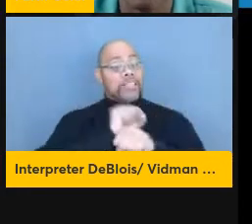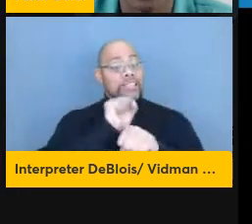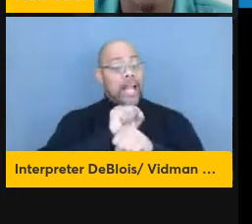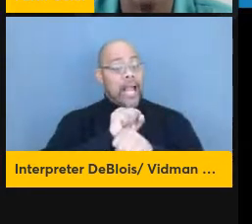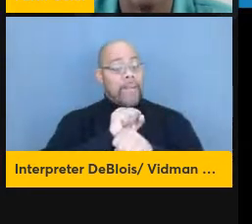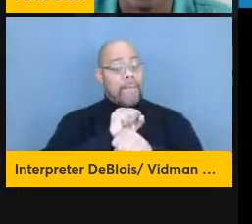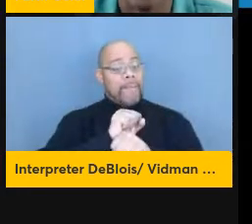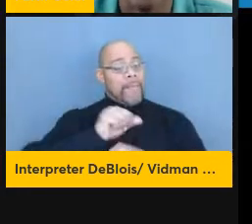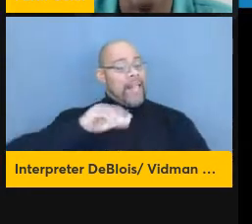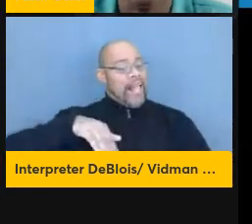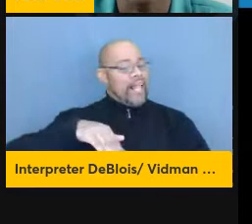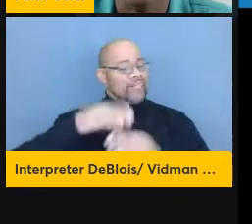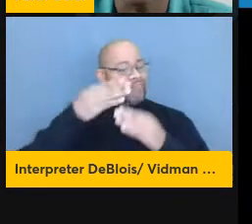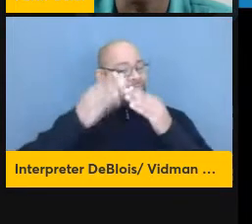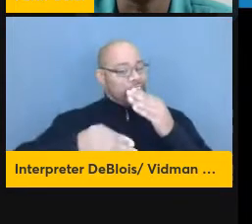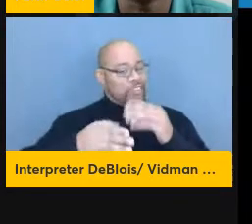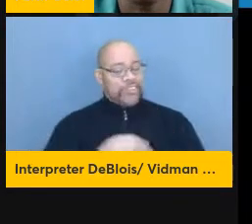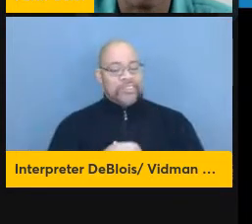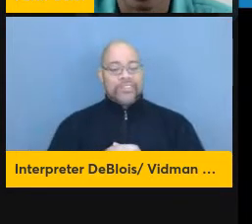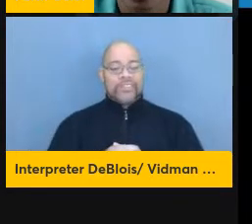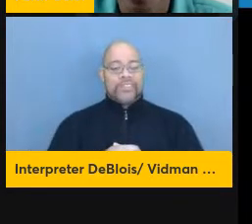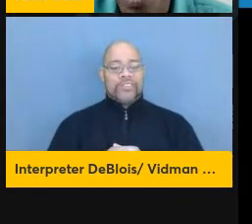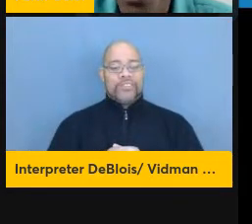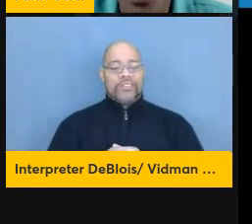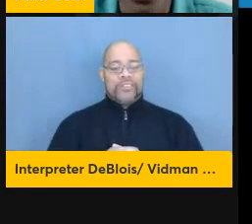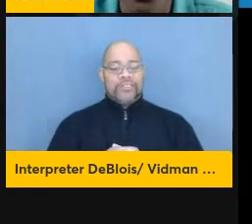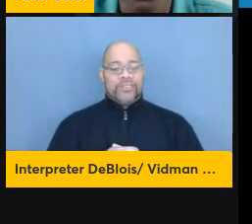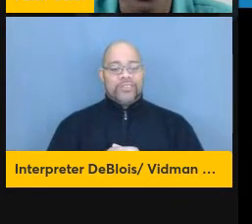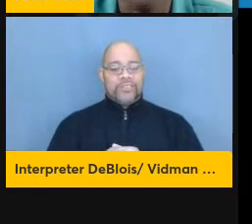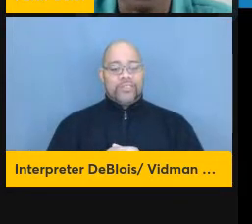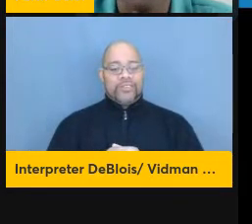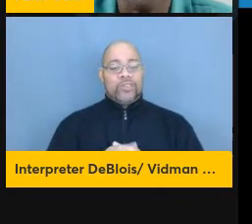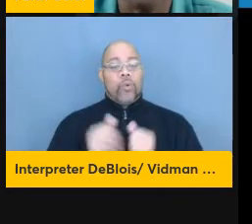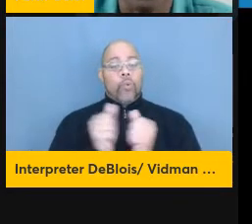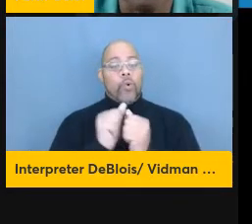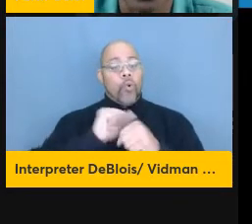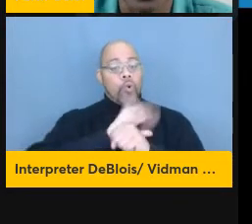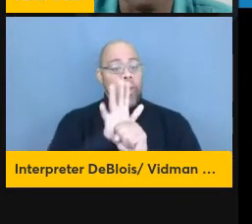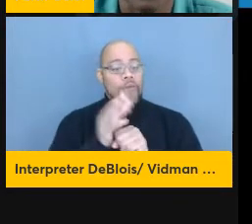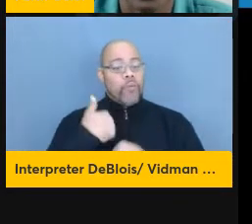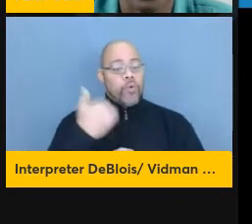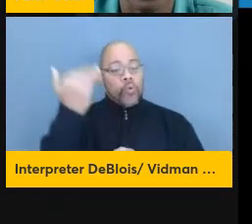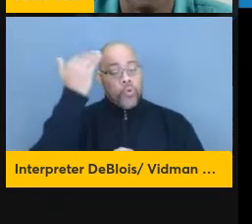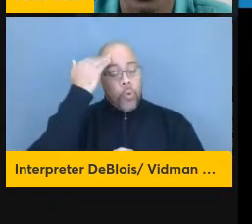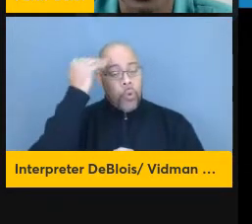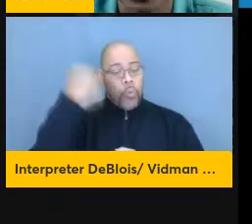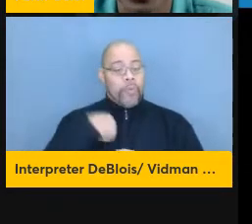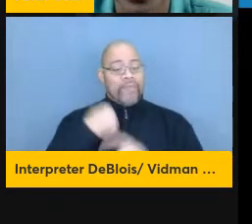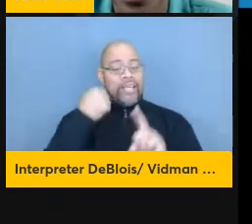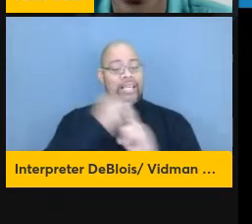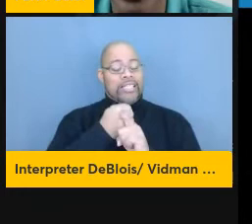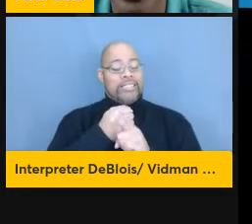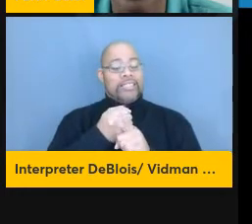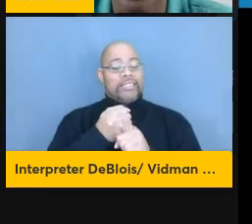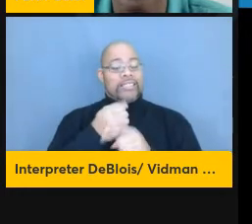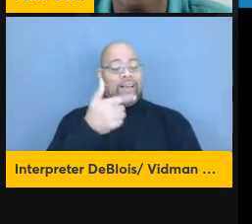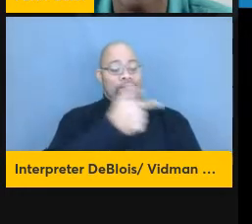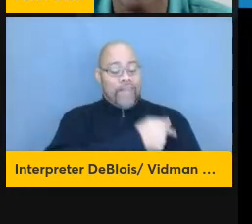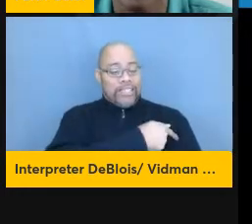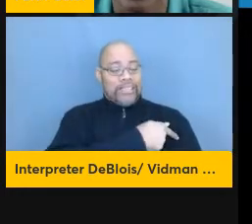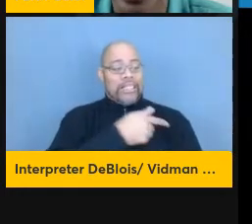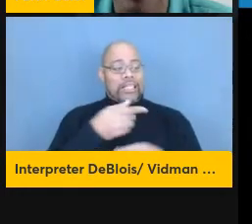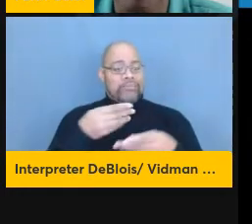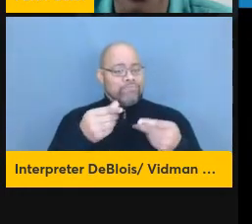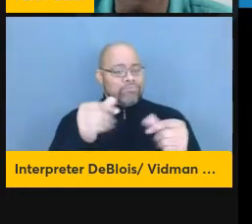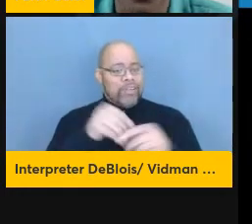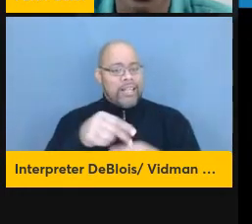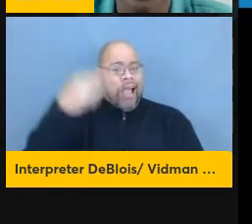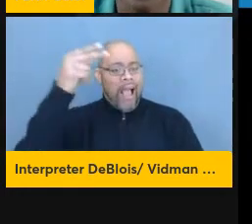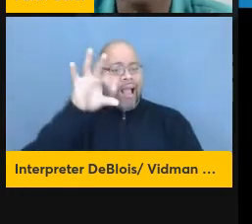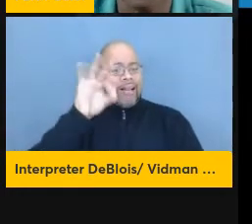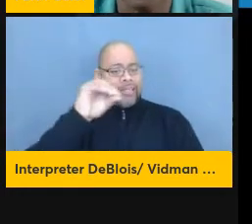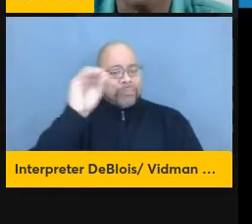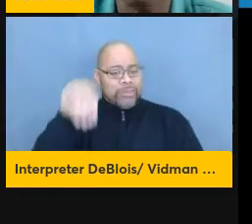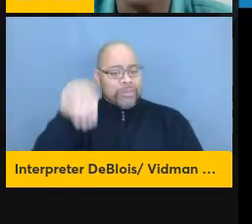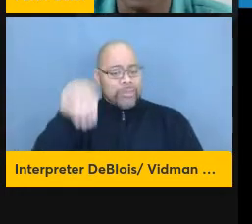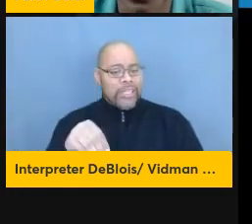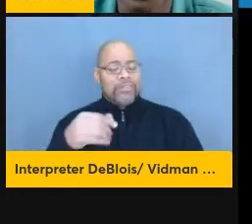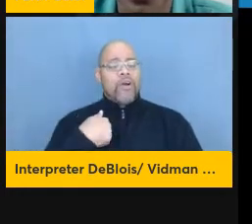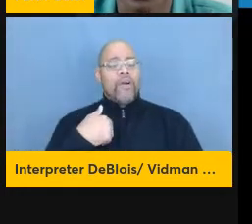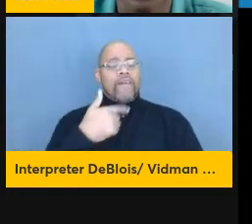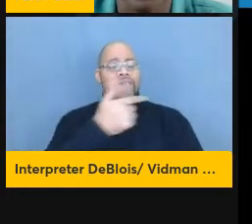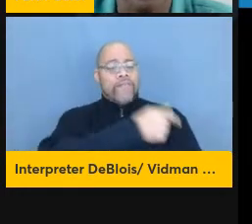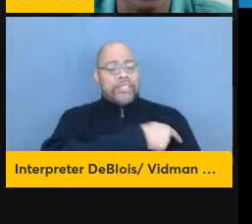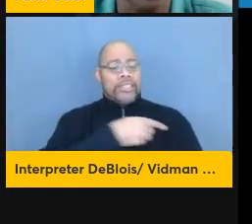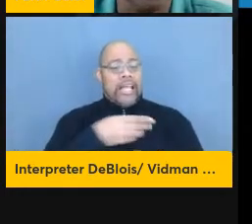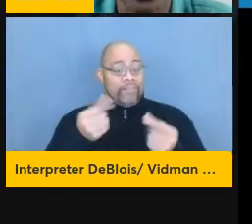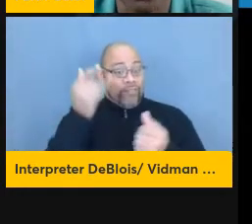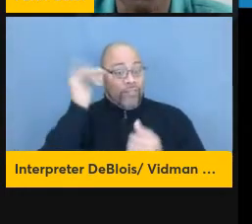quite done. With COVID, we know that we've hit vaccine efficacy in the high 90s. Our vaccine efficacy for this vaccine is 30, to